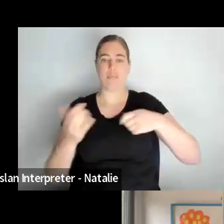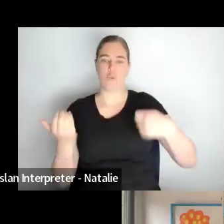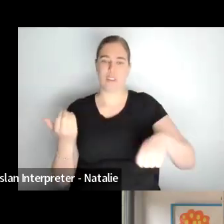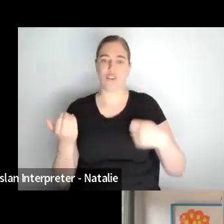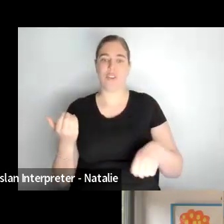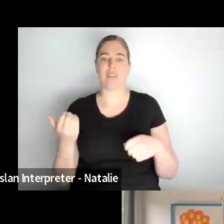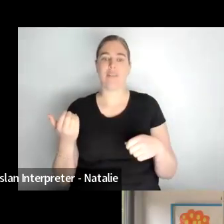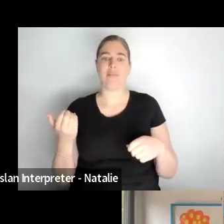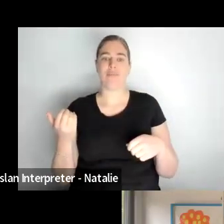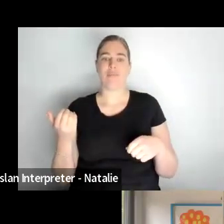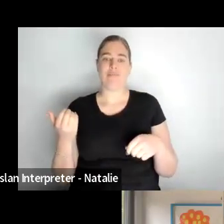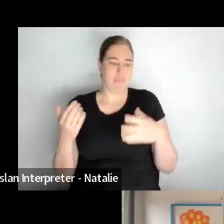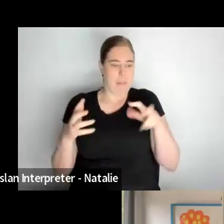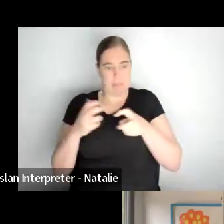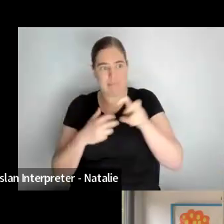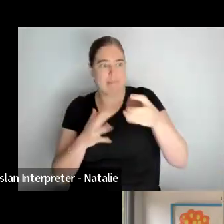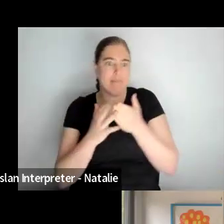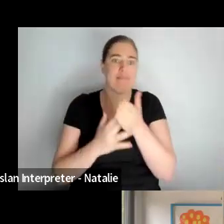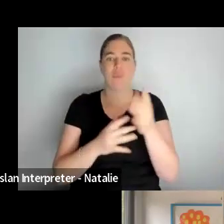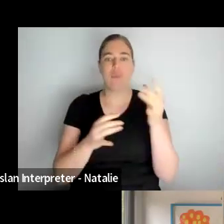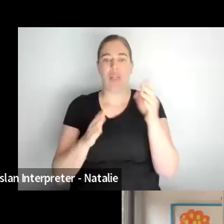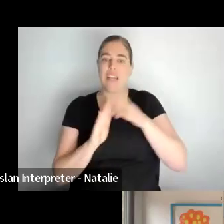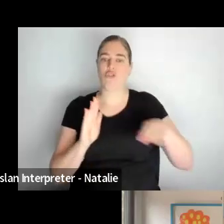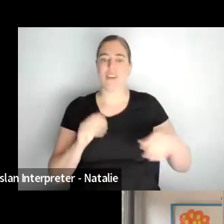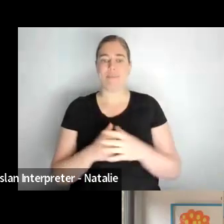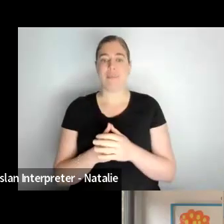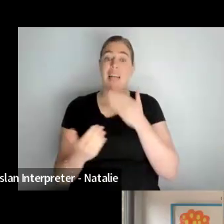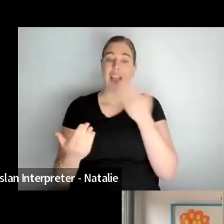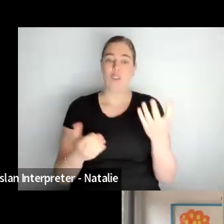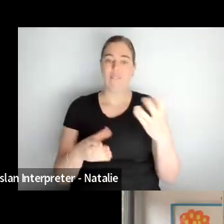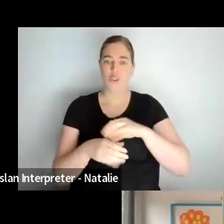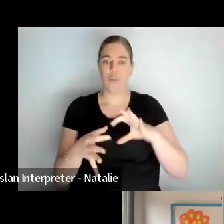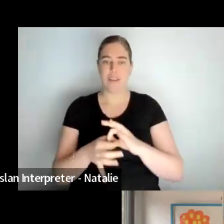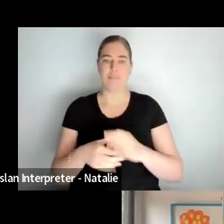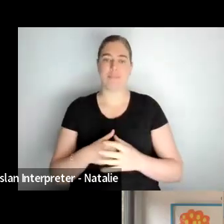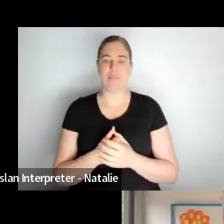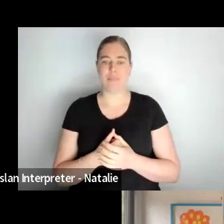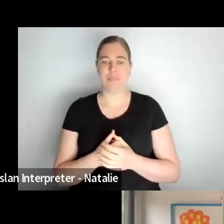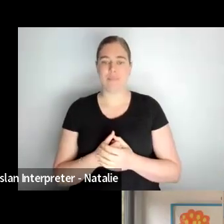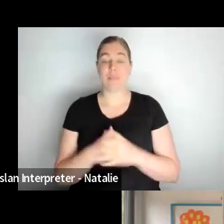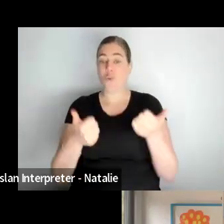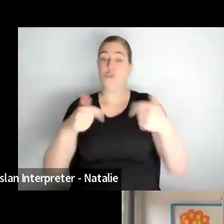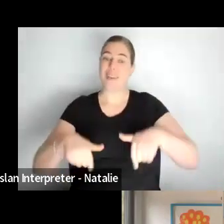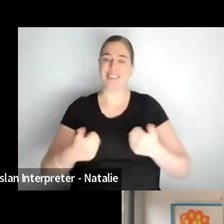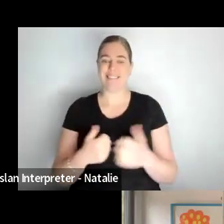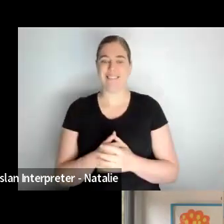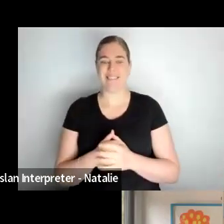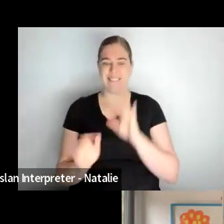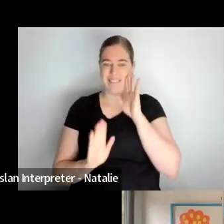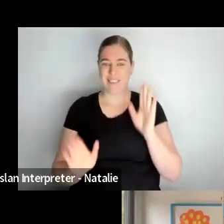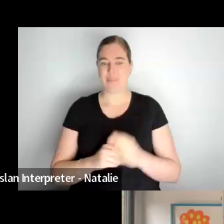navigating industry. Welcome, Luke. >> Good to be here, everyone.